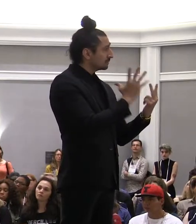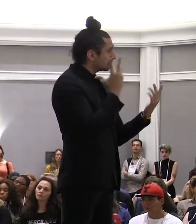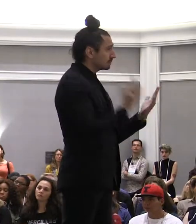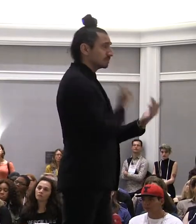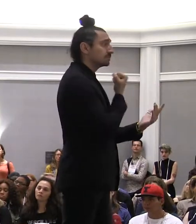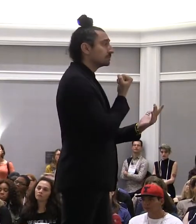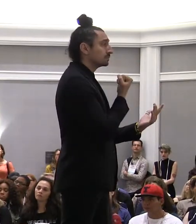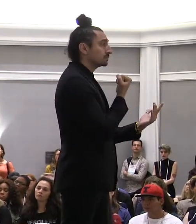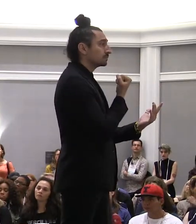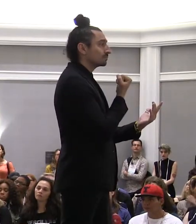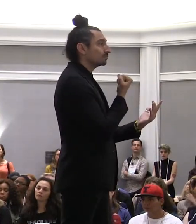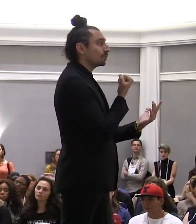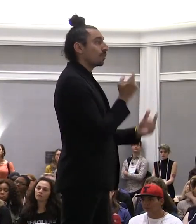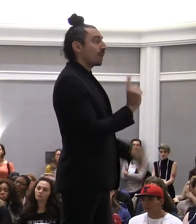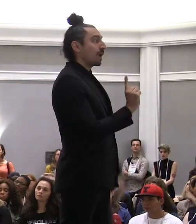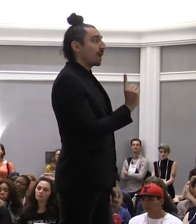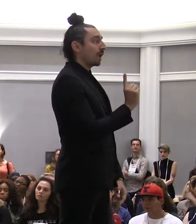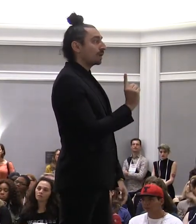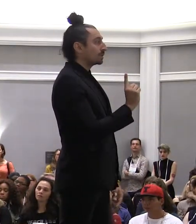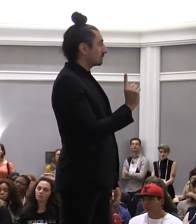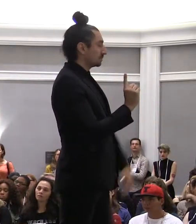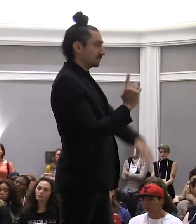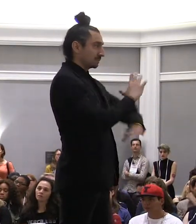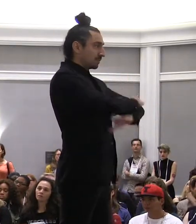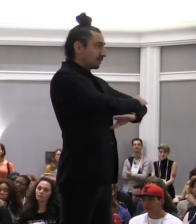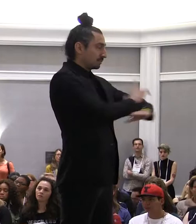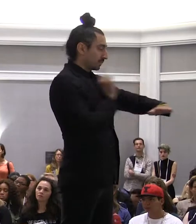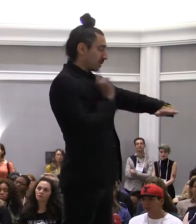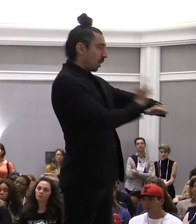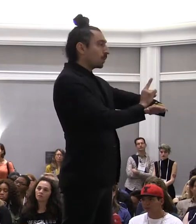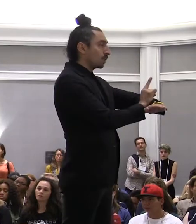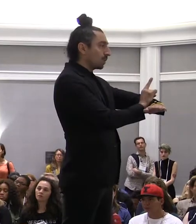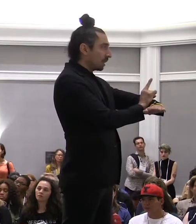and anyone is--like any staff member is going to refer you to that place.